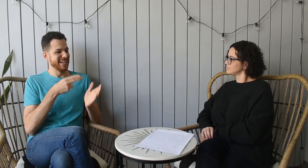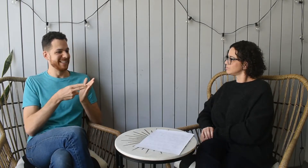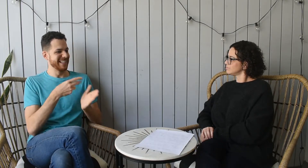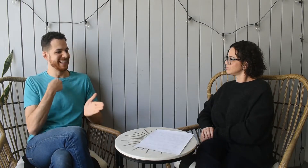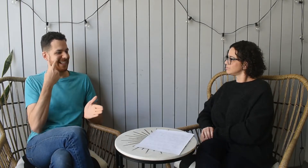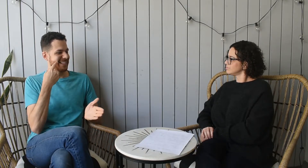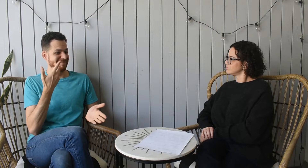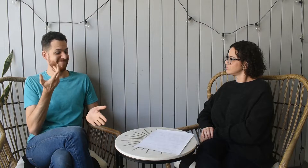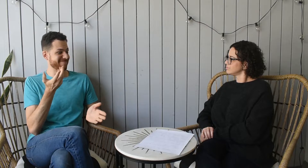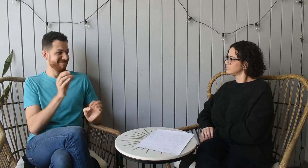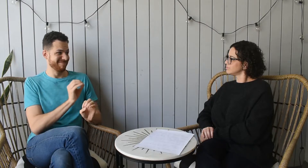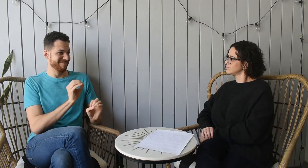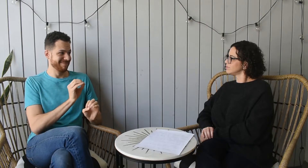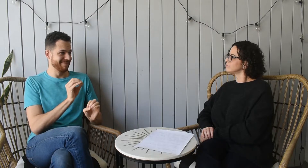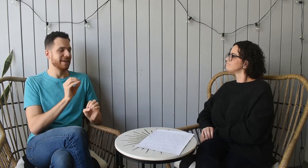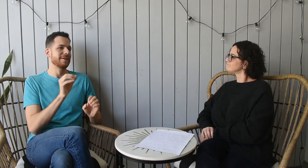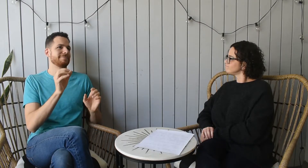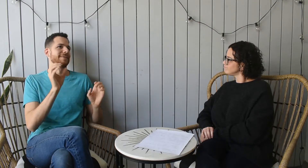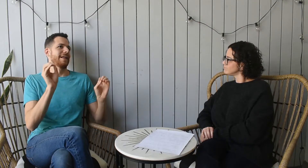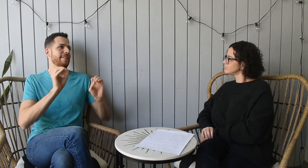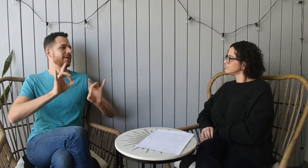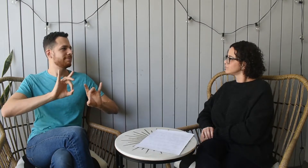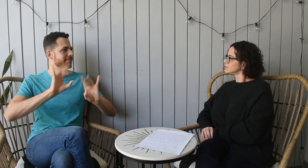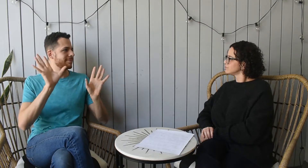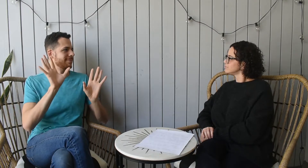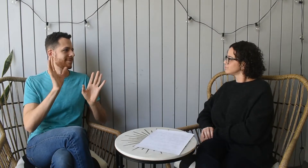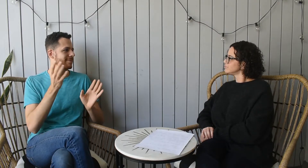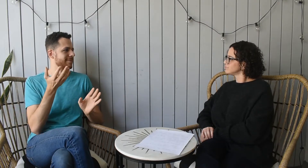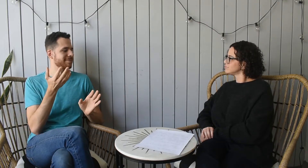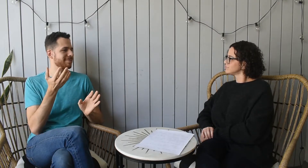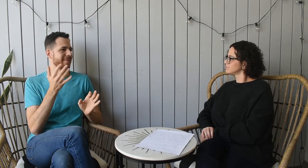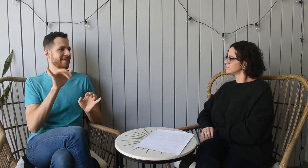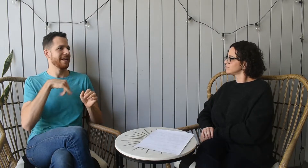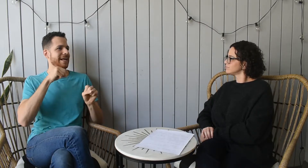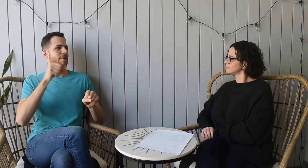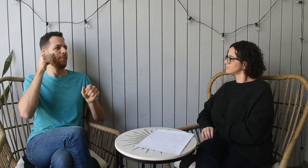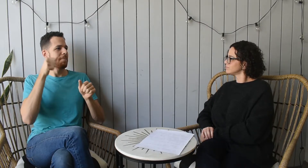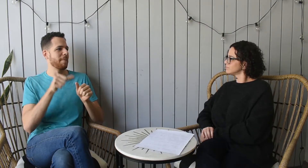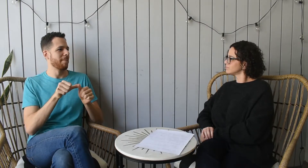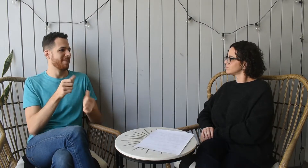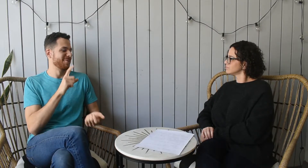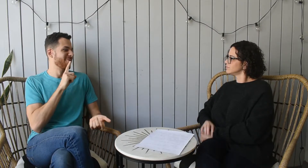To be honest, I don't think so. Nothing horrendous that I can remember. I'm really lucky.